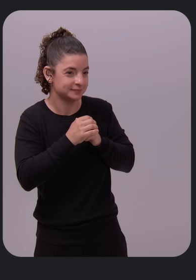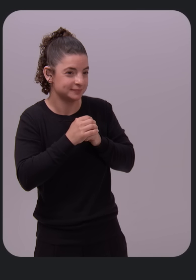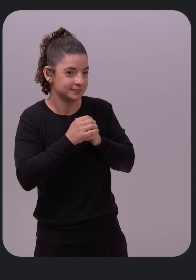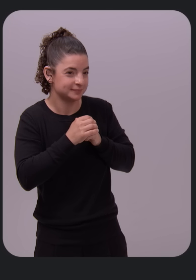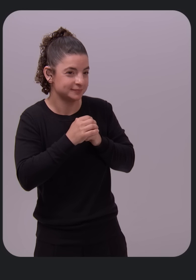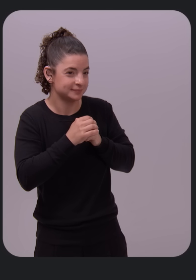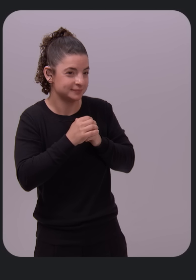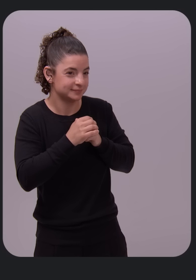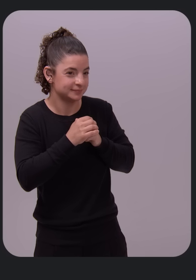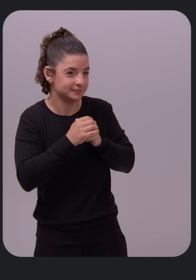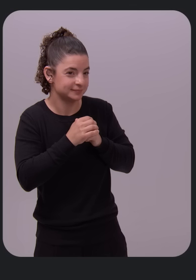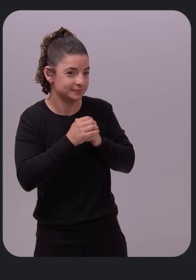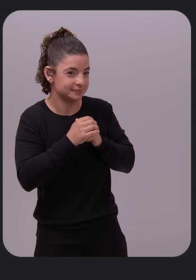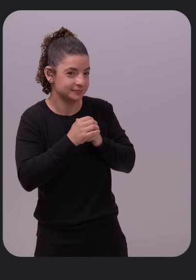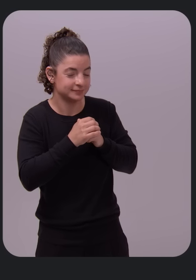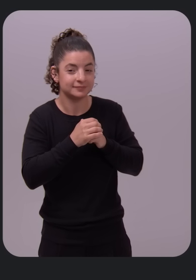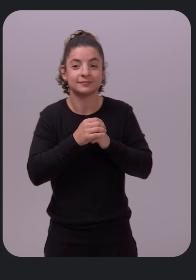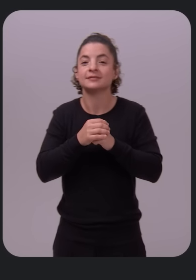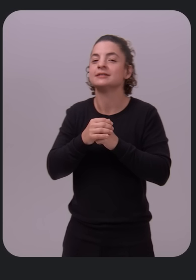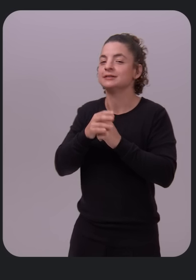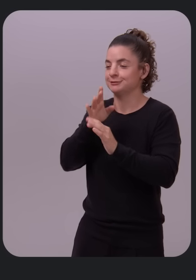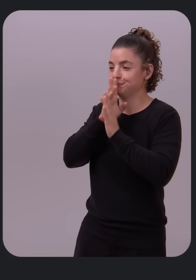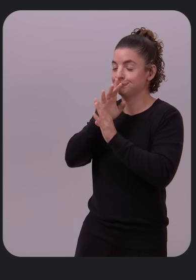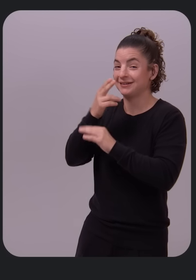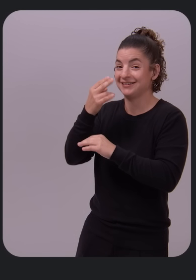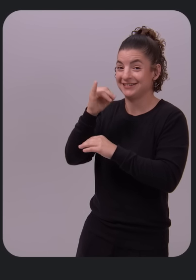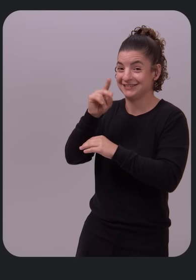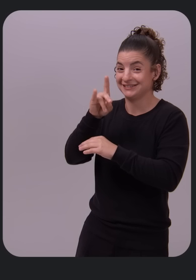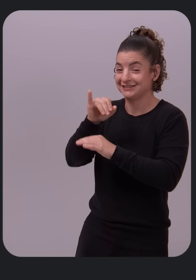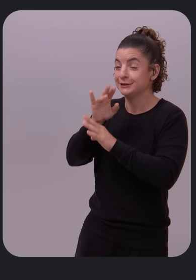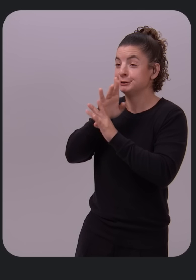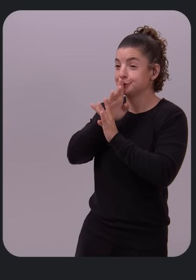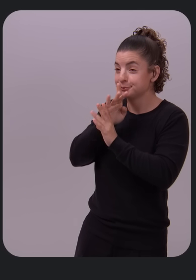[SPEAKING HINDI]